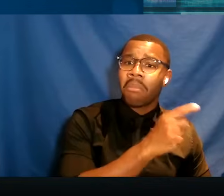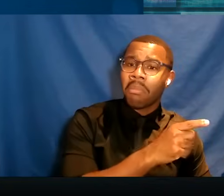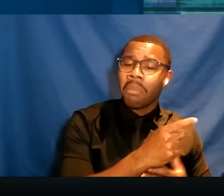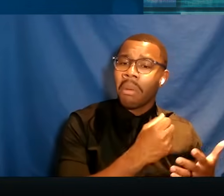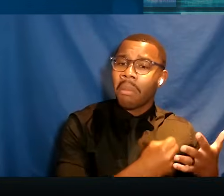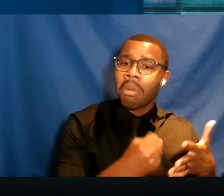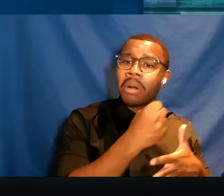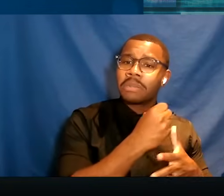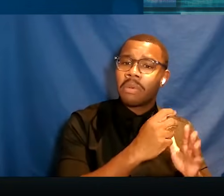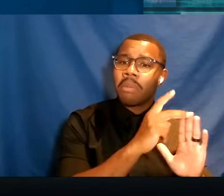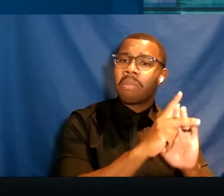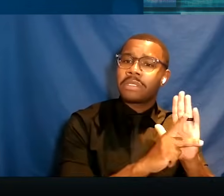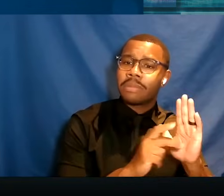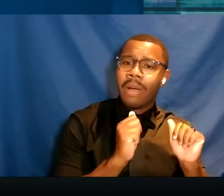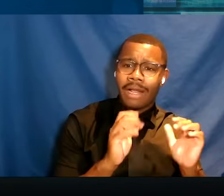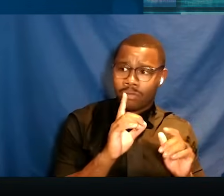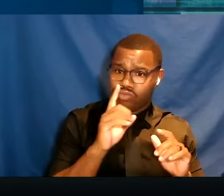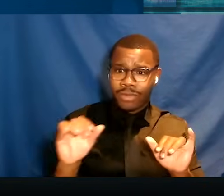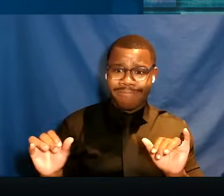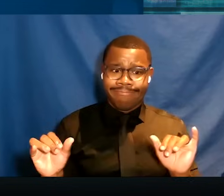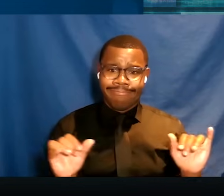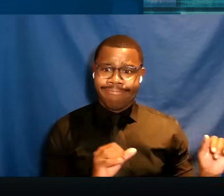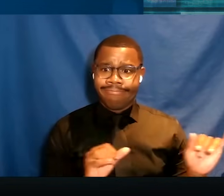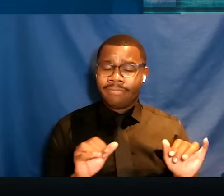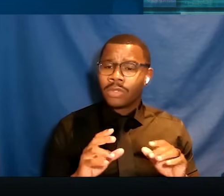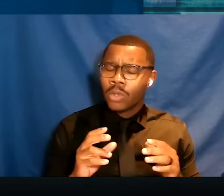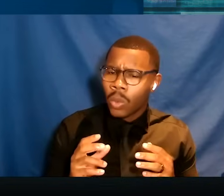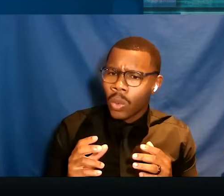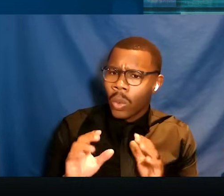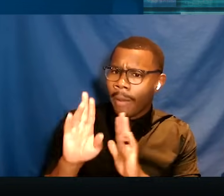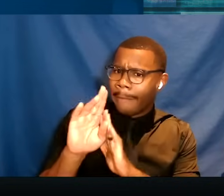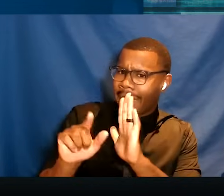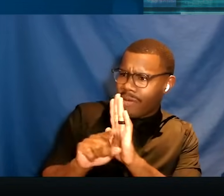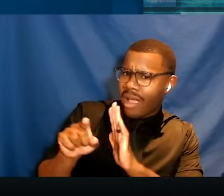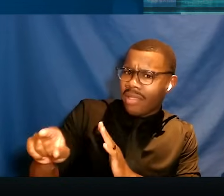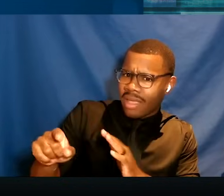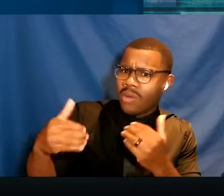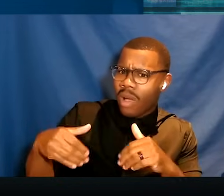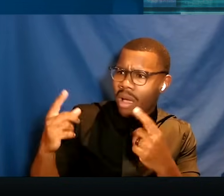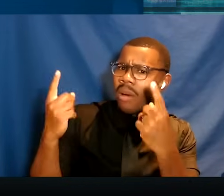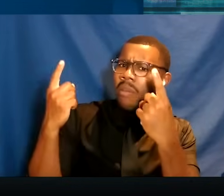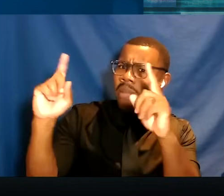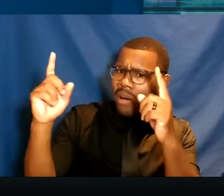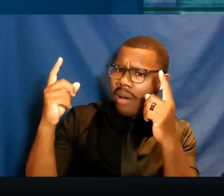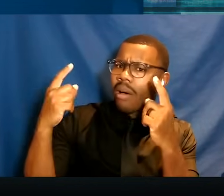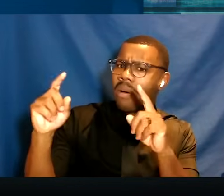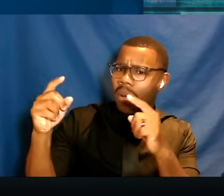So, so many things for background in this deal. It really is, it's the most historic deal for background